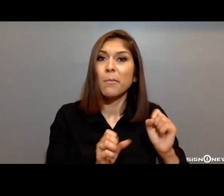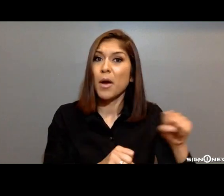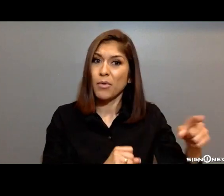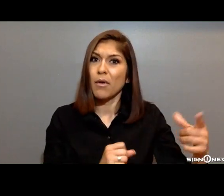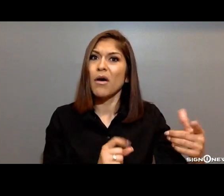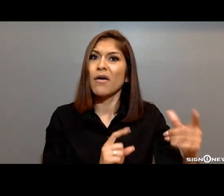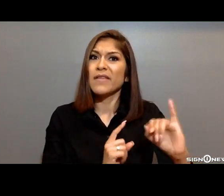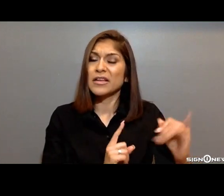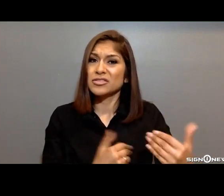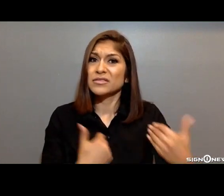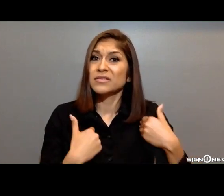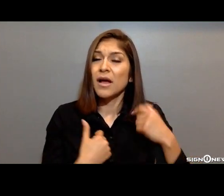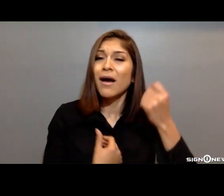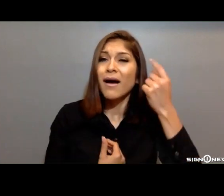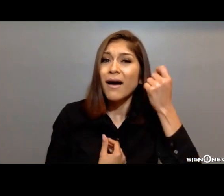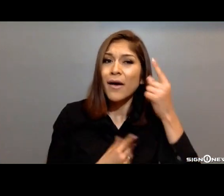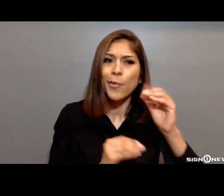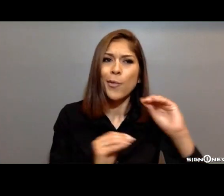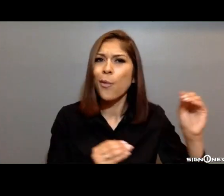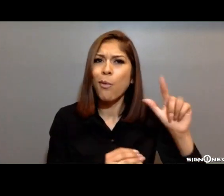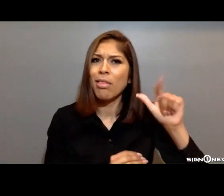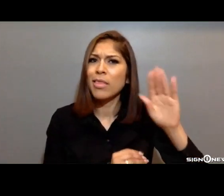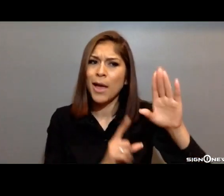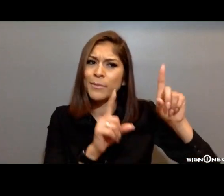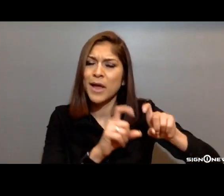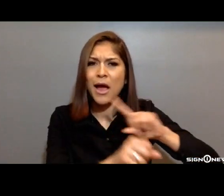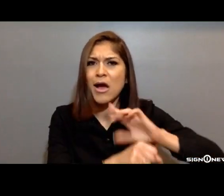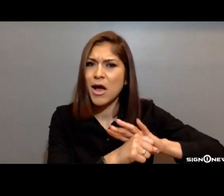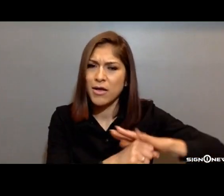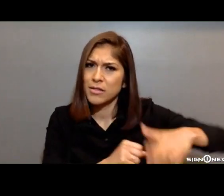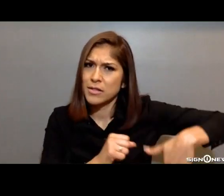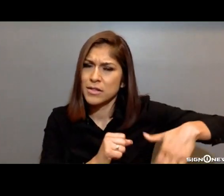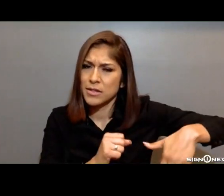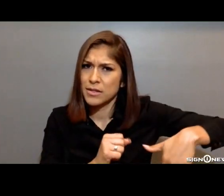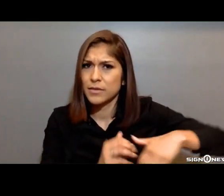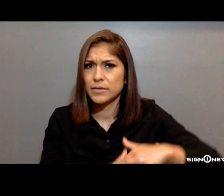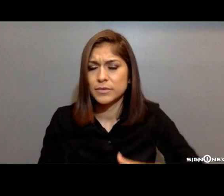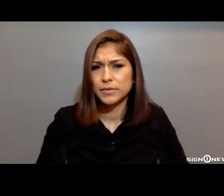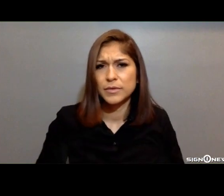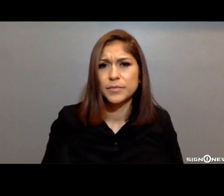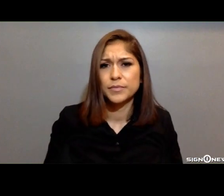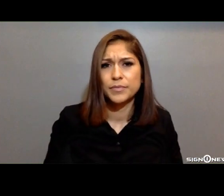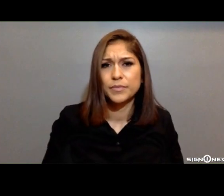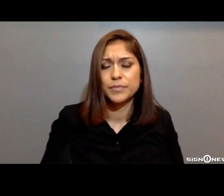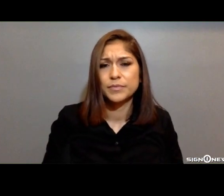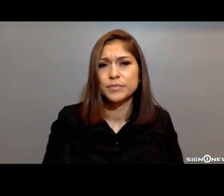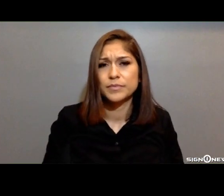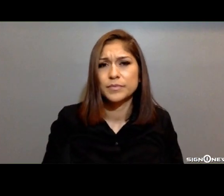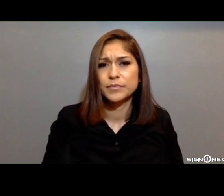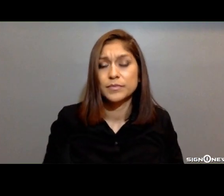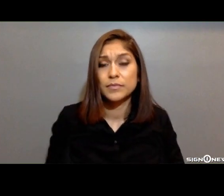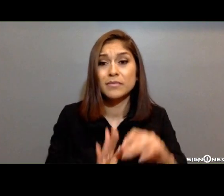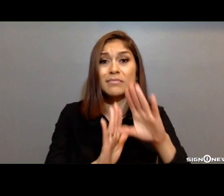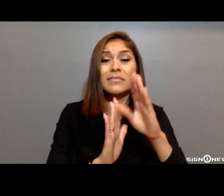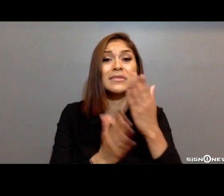an infection without the confirmation of a lab test.